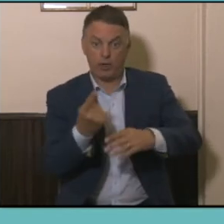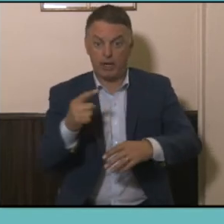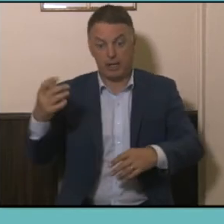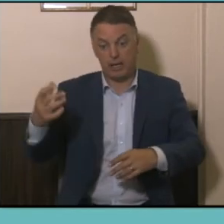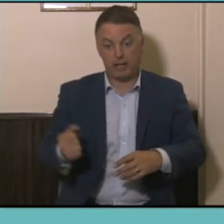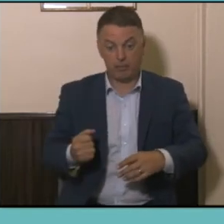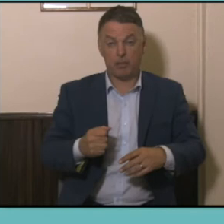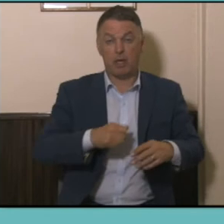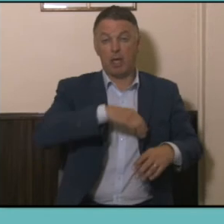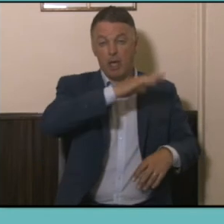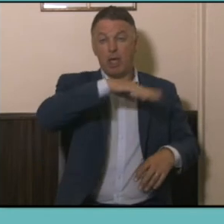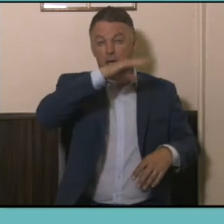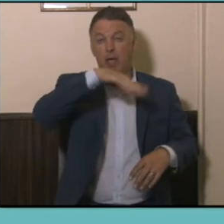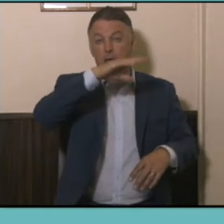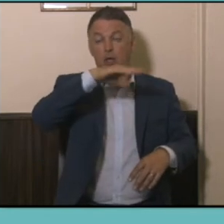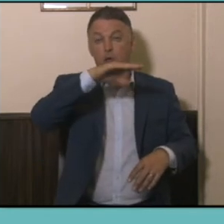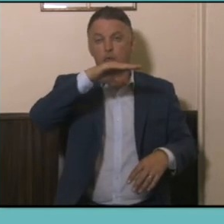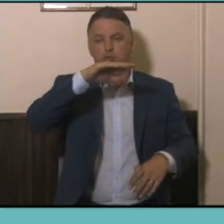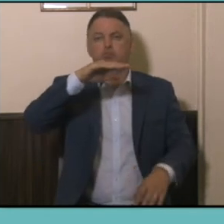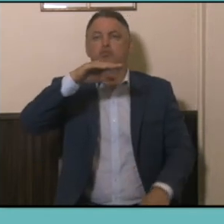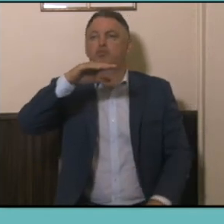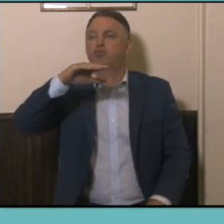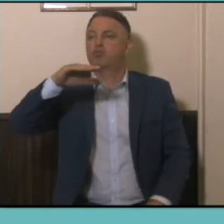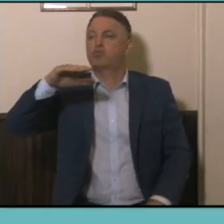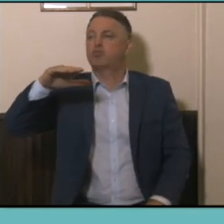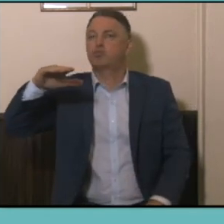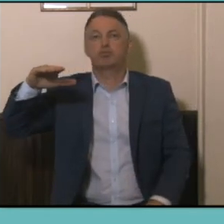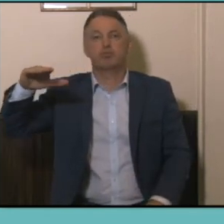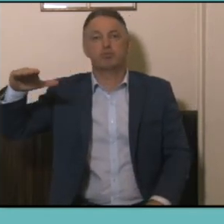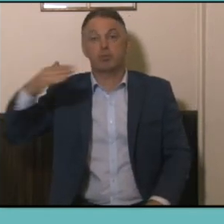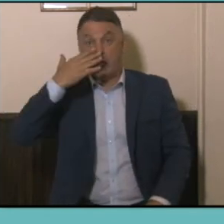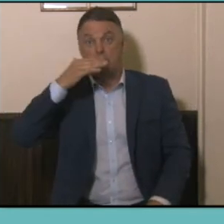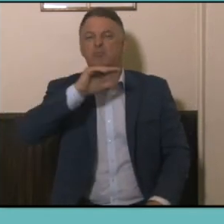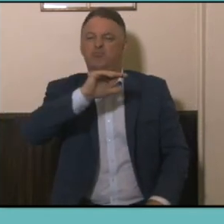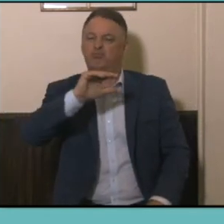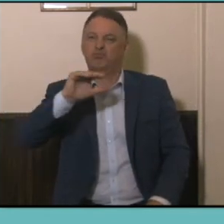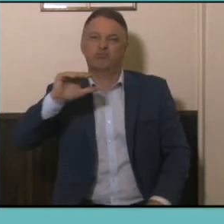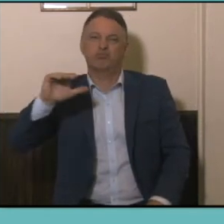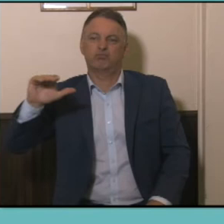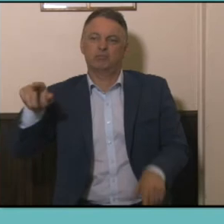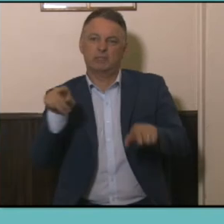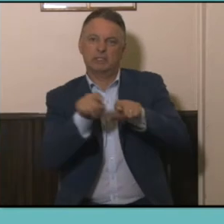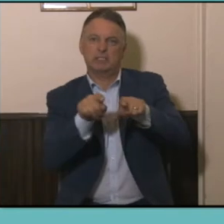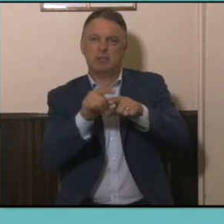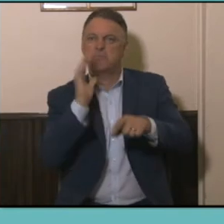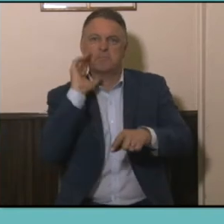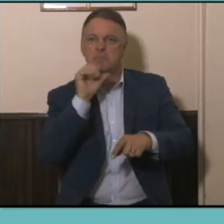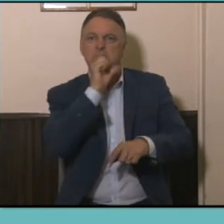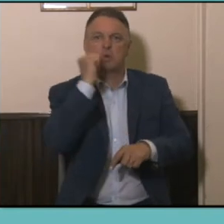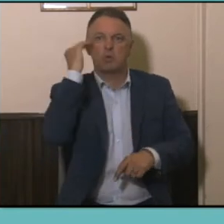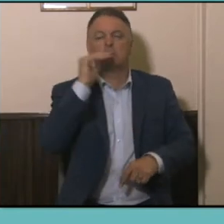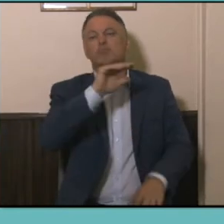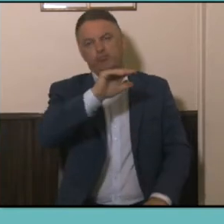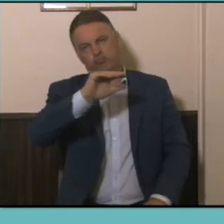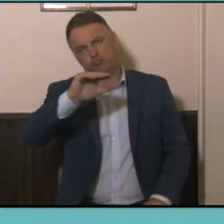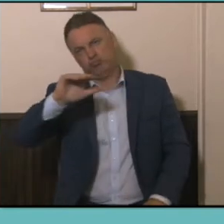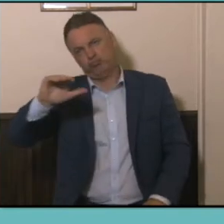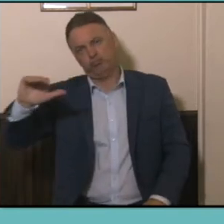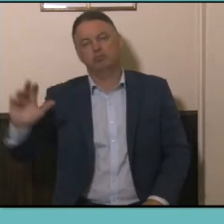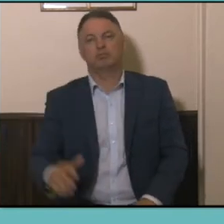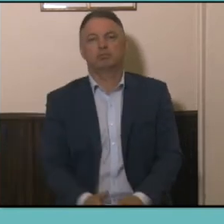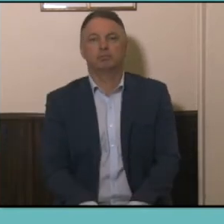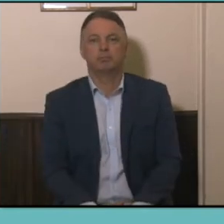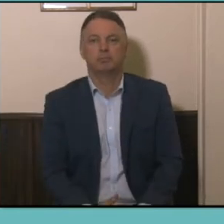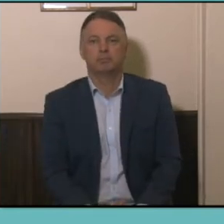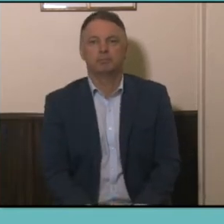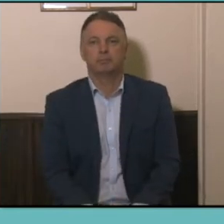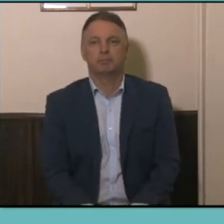out around those ages and and hold constant into the even older ages. Okay